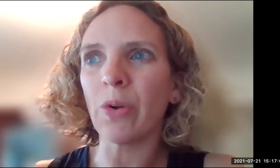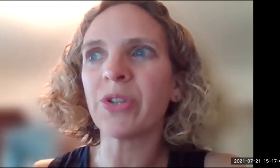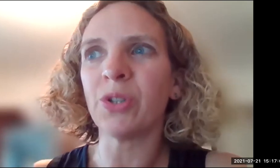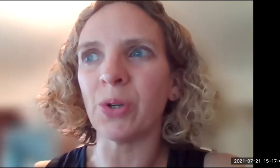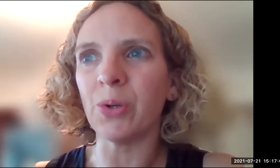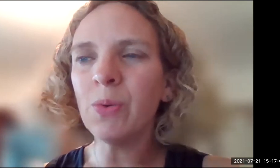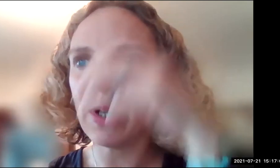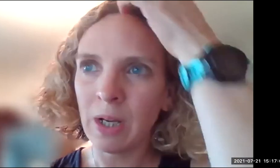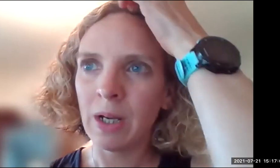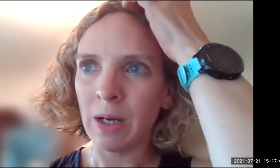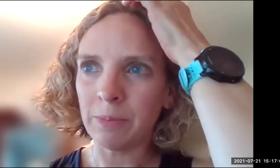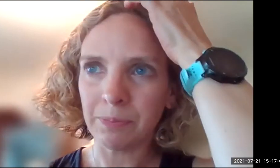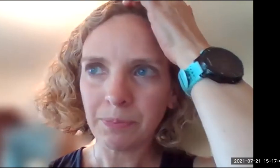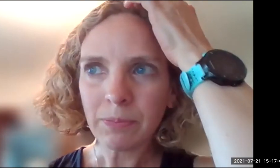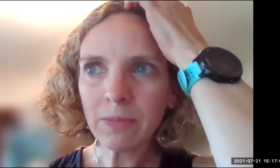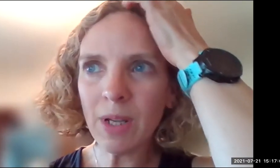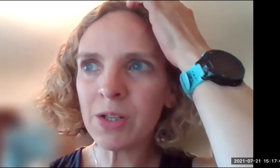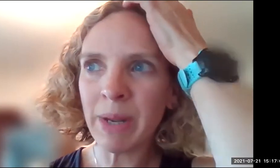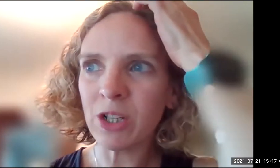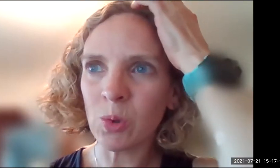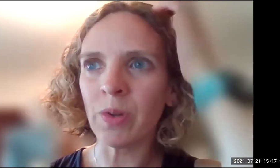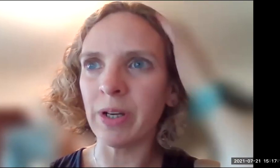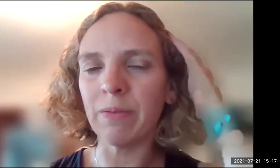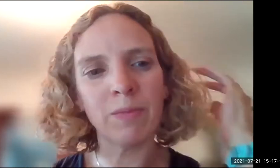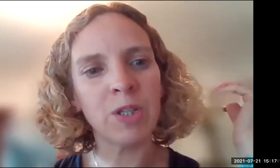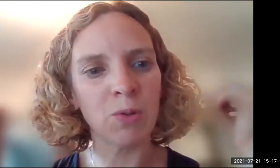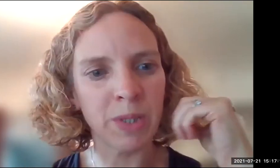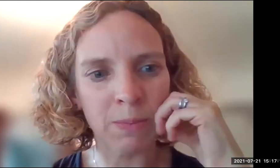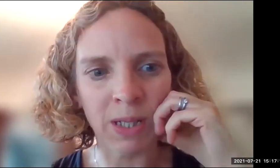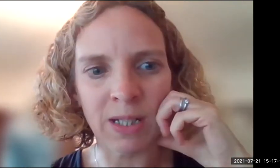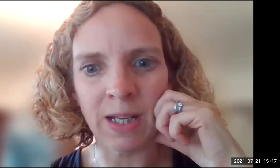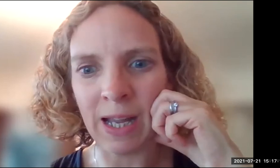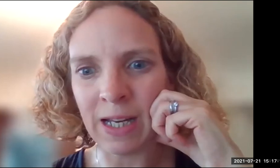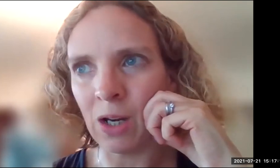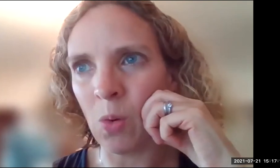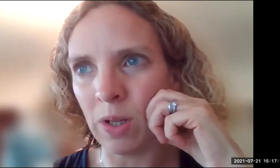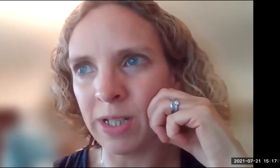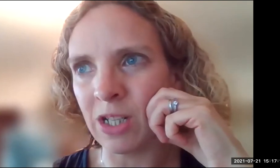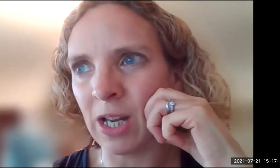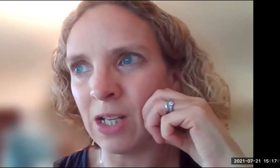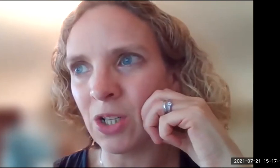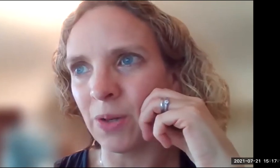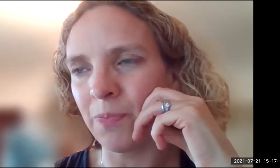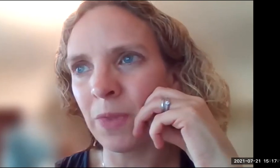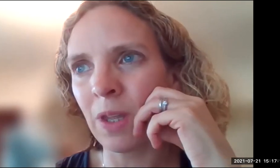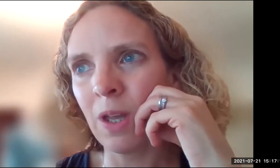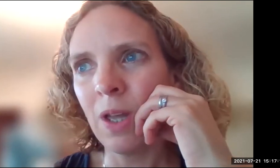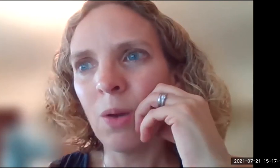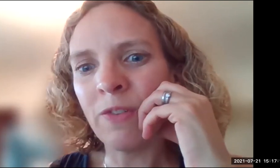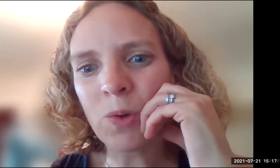education. There are policies in place to support inclusive education. We know what to